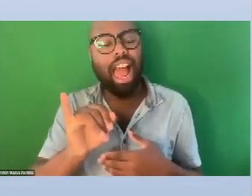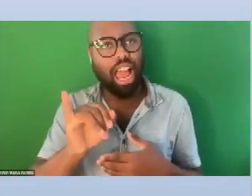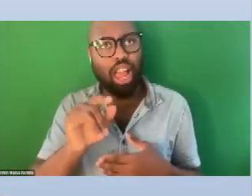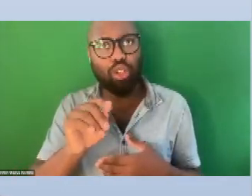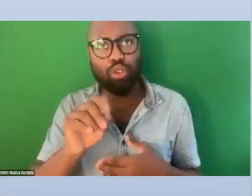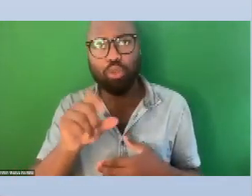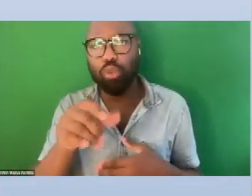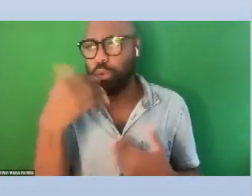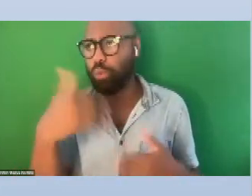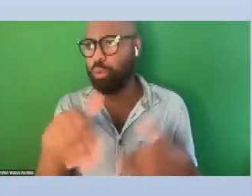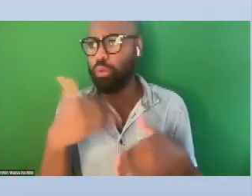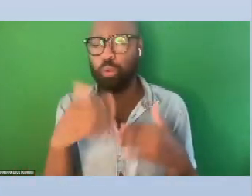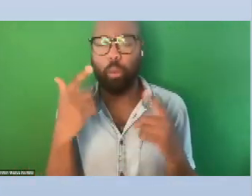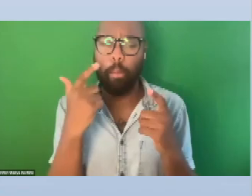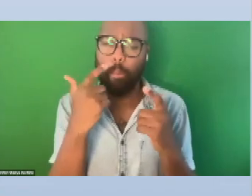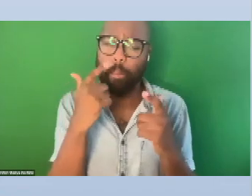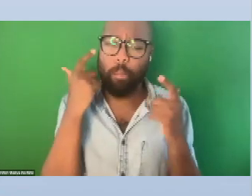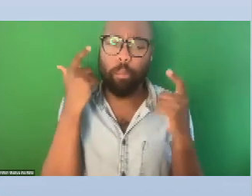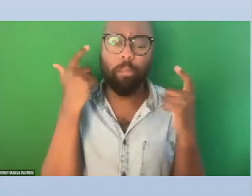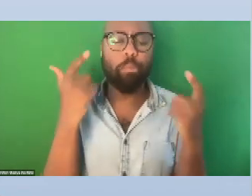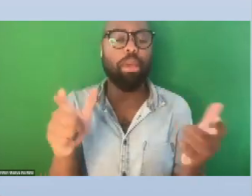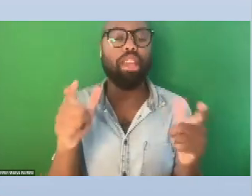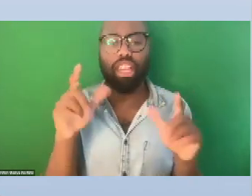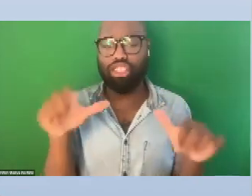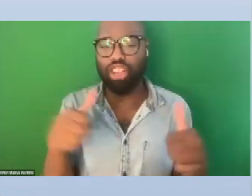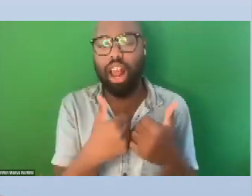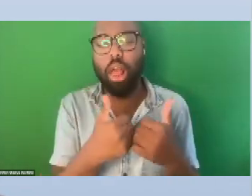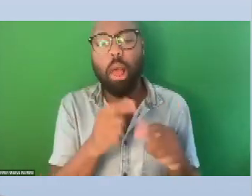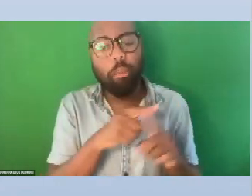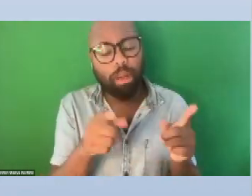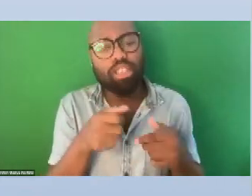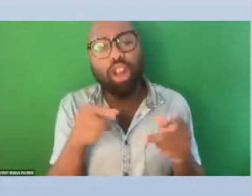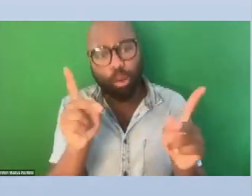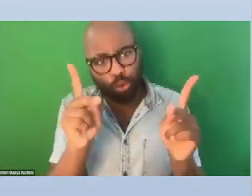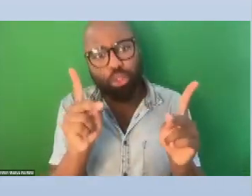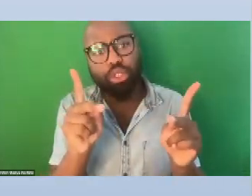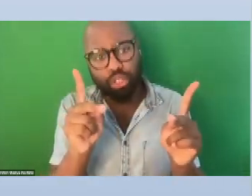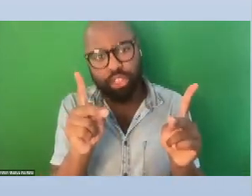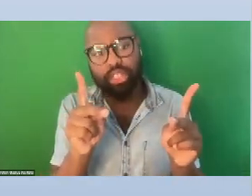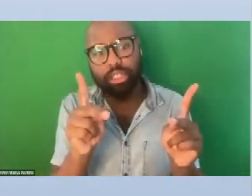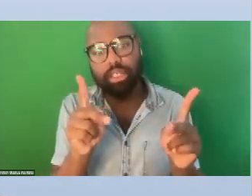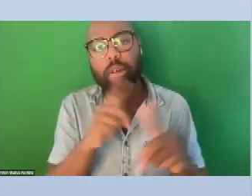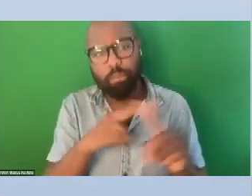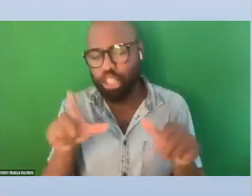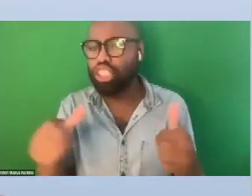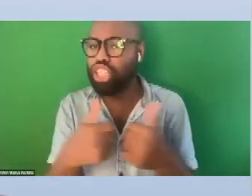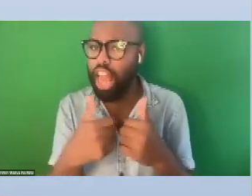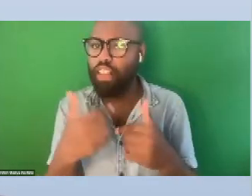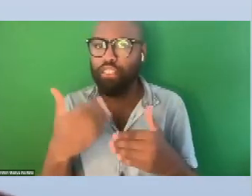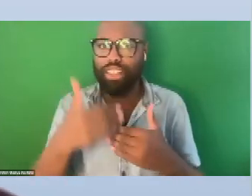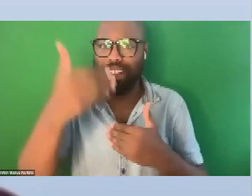It's an opportunity, but also a huge challenge over the next five years. Brings me back again to what